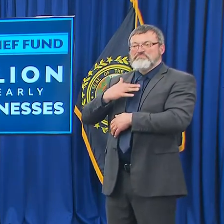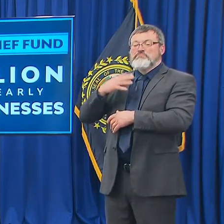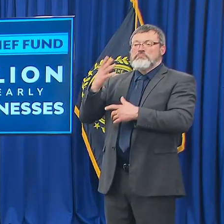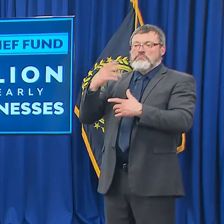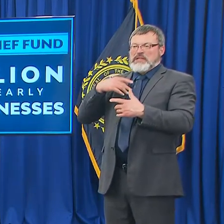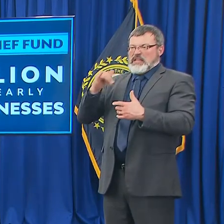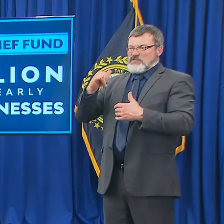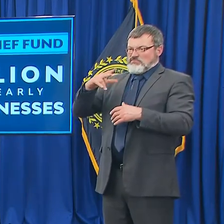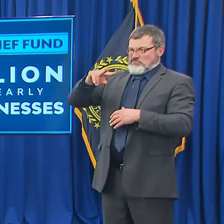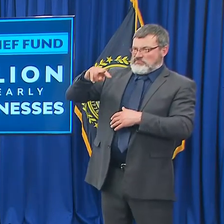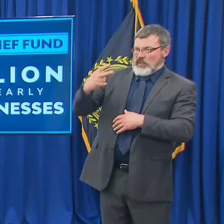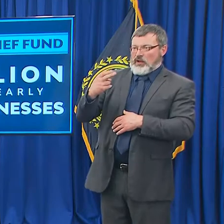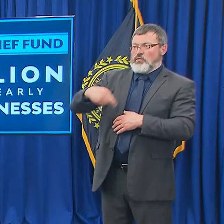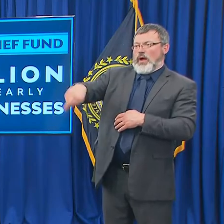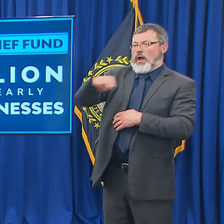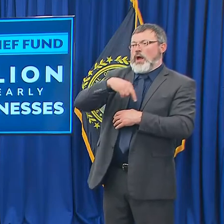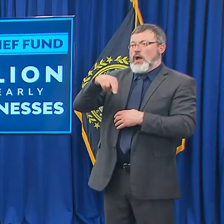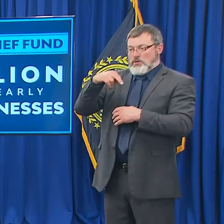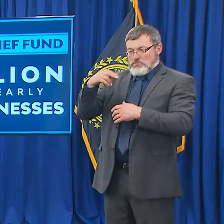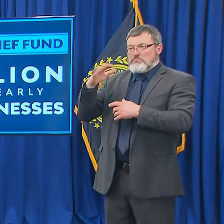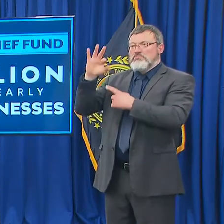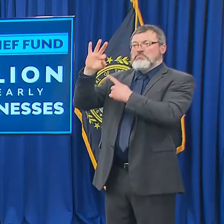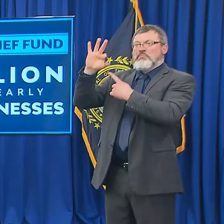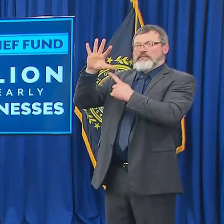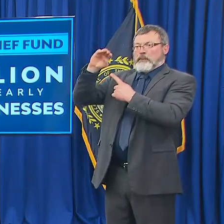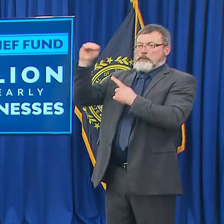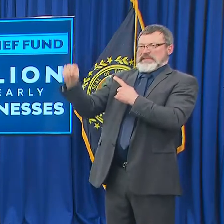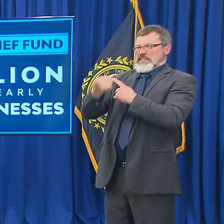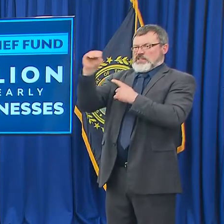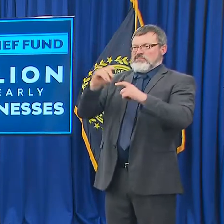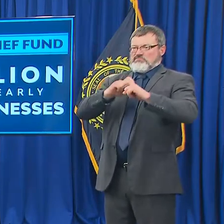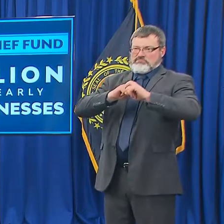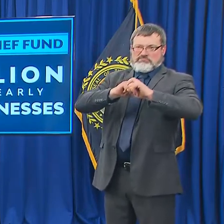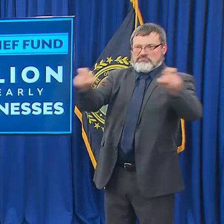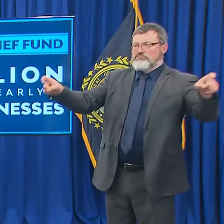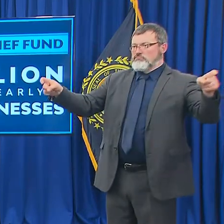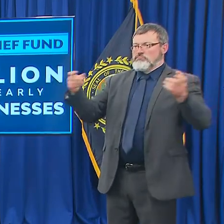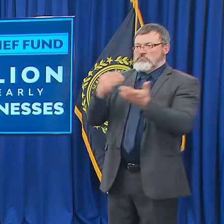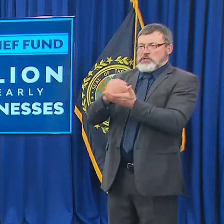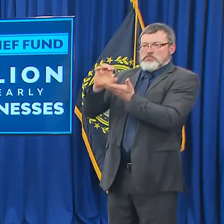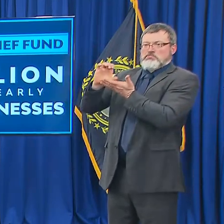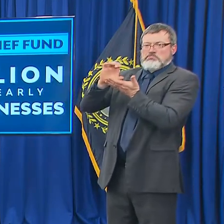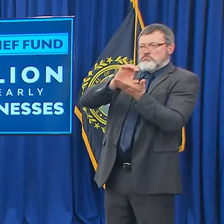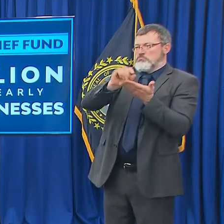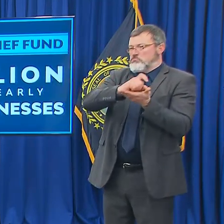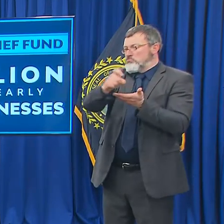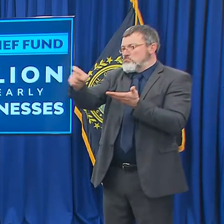It's a good sign that doing this was clearly the right thing to do. There hundreds and hundreds of businesses with some real revenue need out there